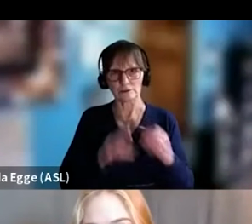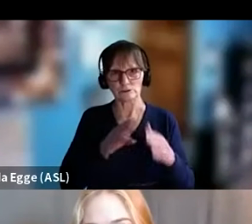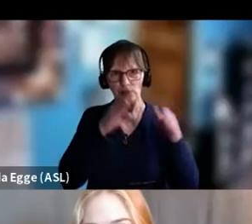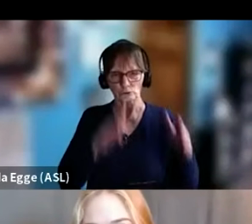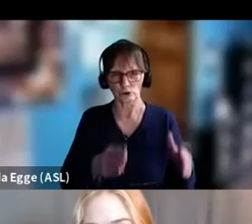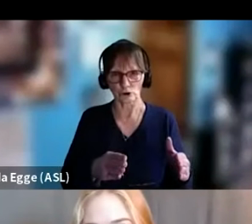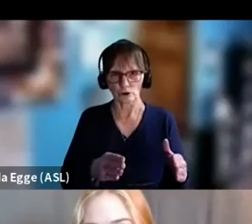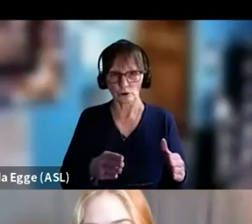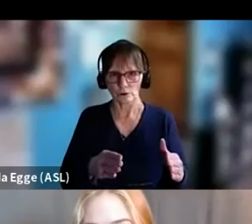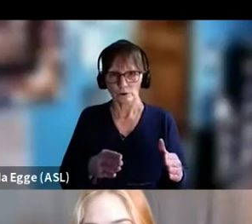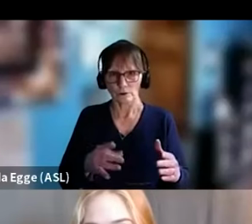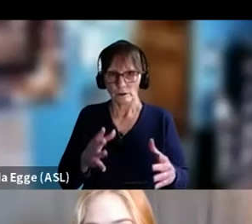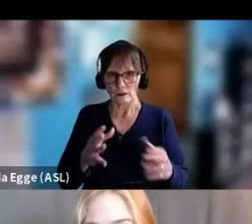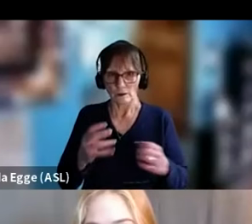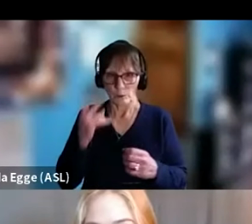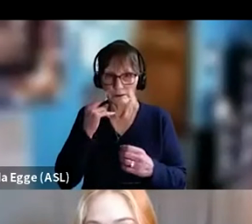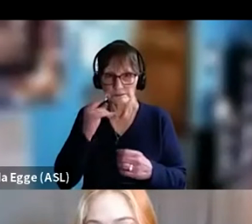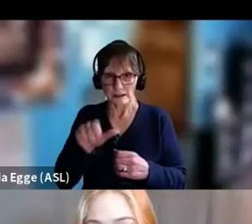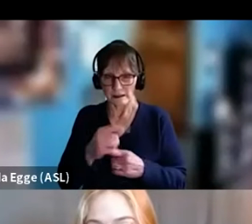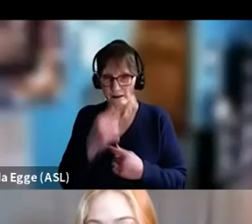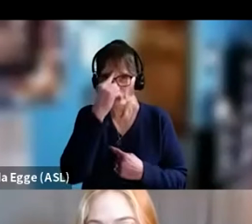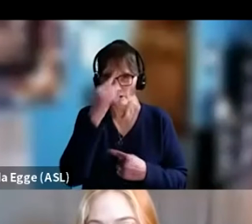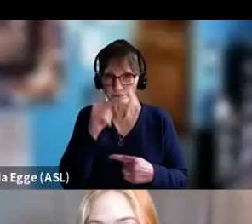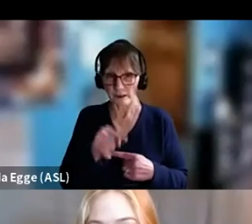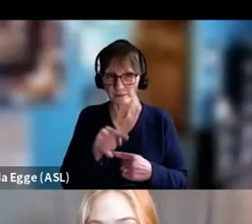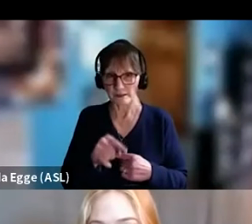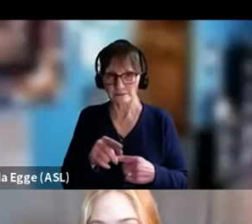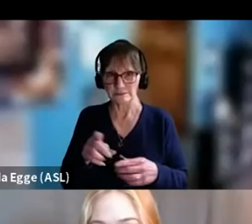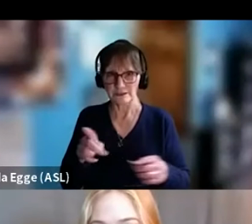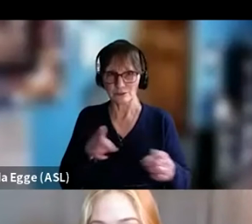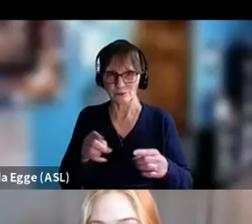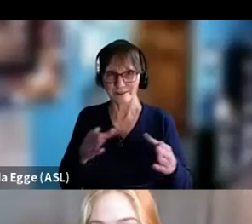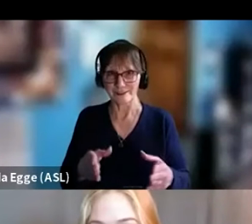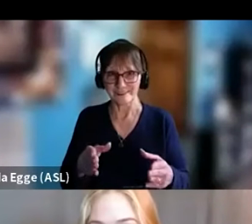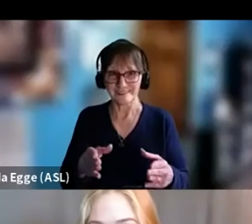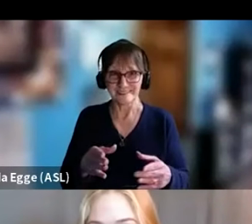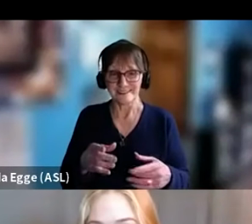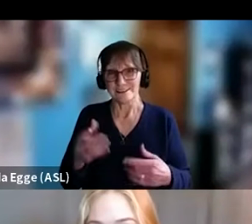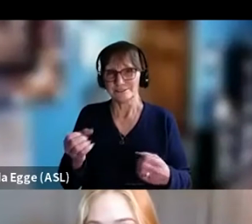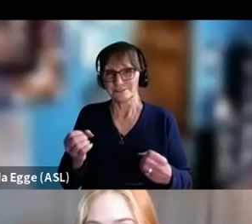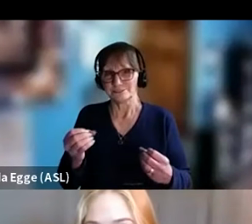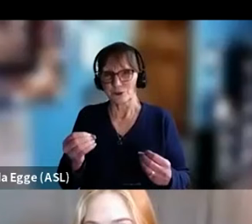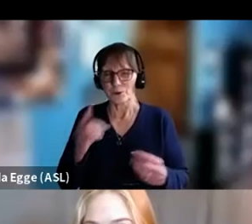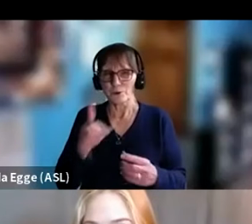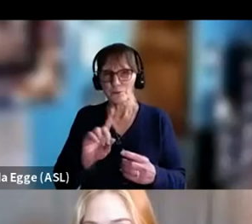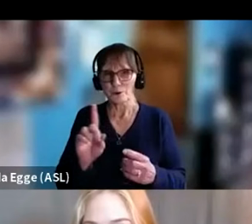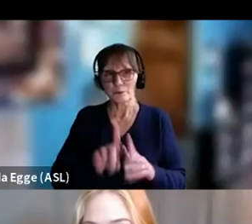Kevonya, I wanted to see if you had any thoughts as our JEDI director. I know you have many, but where would you like to start on this?